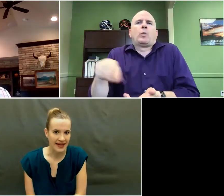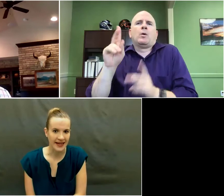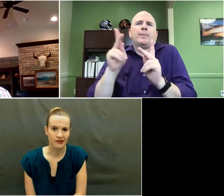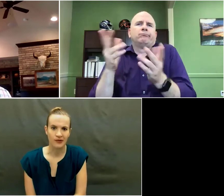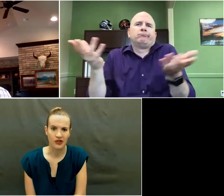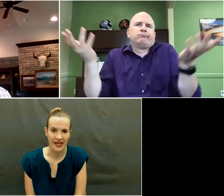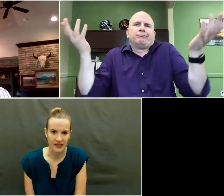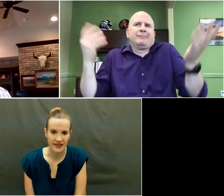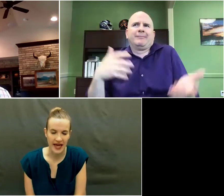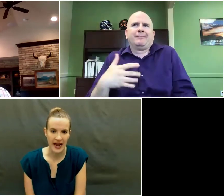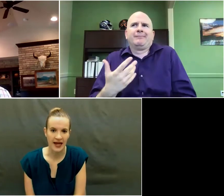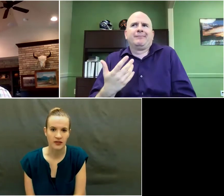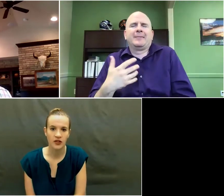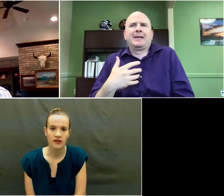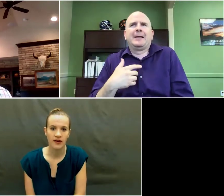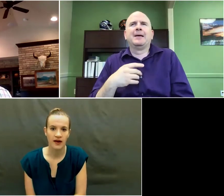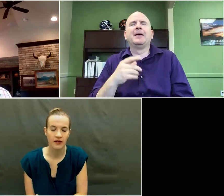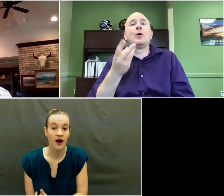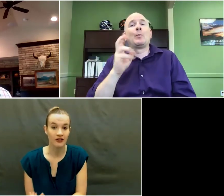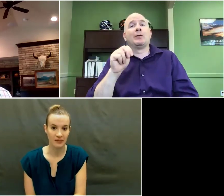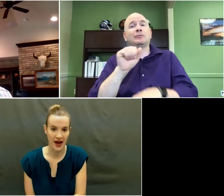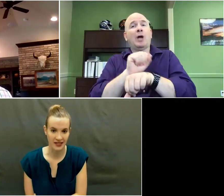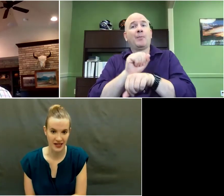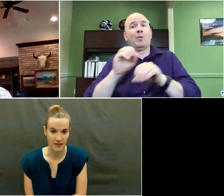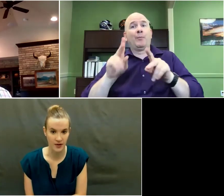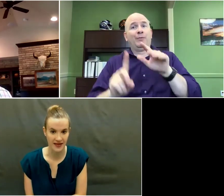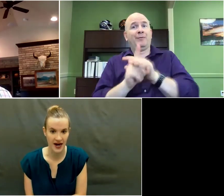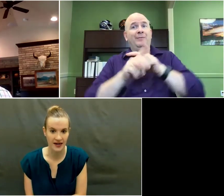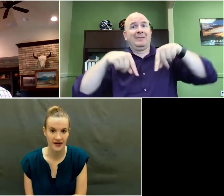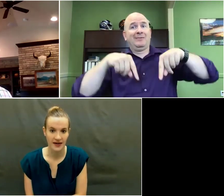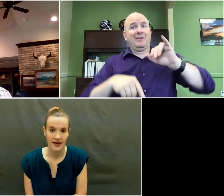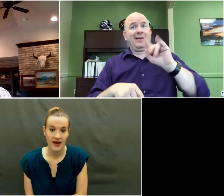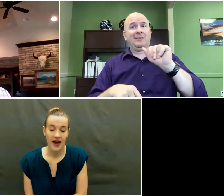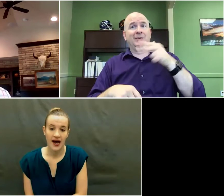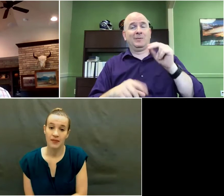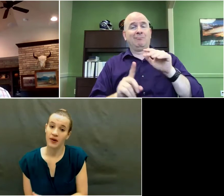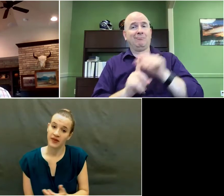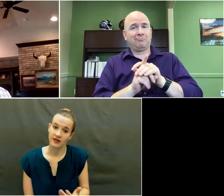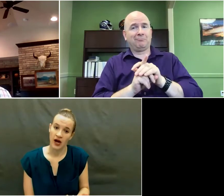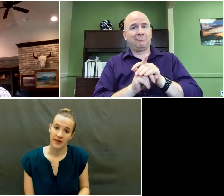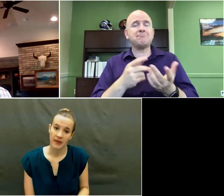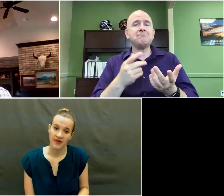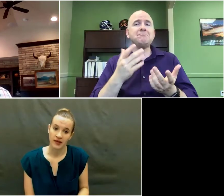intergral changes that had a large impact on the community there. But when the job became available